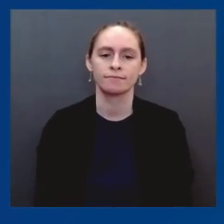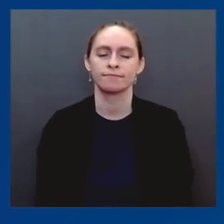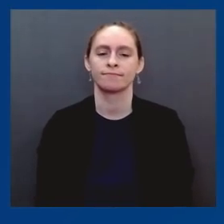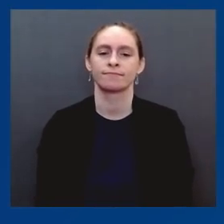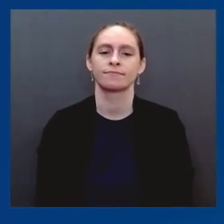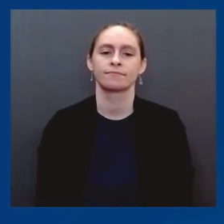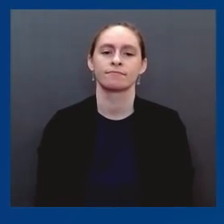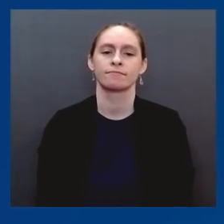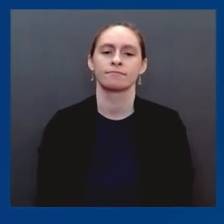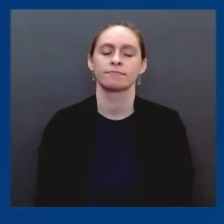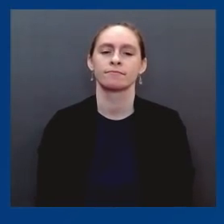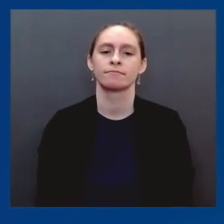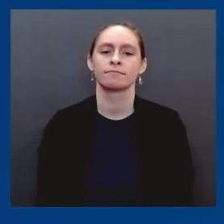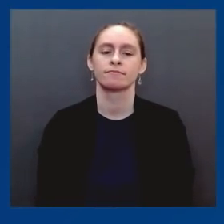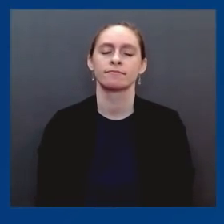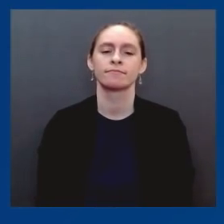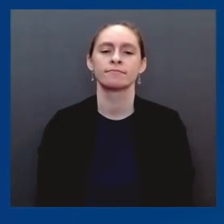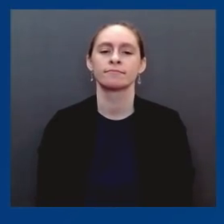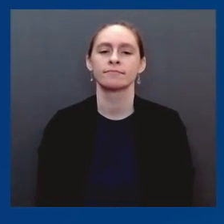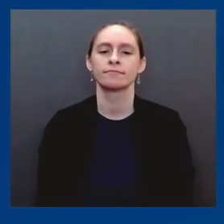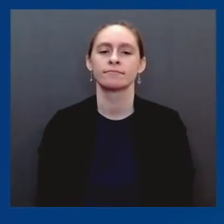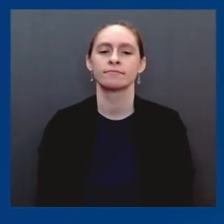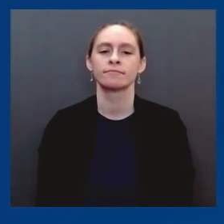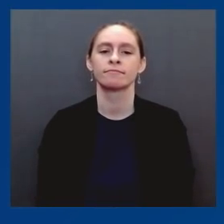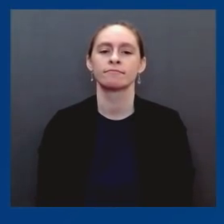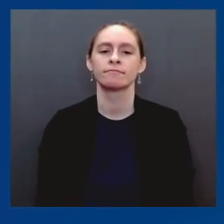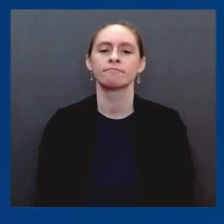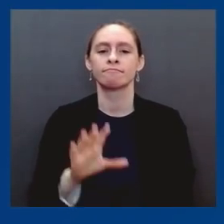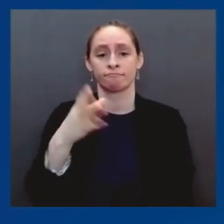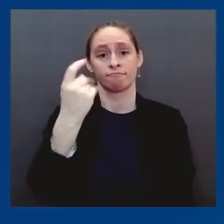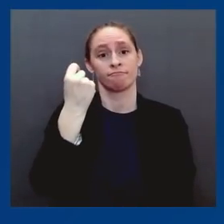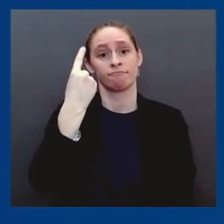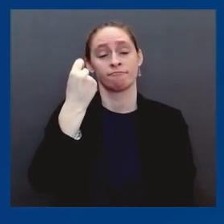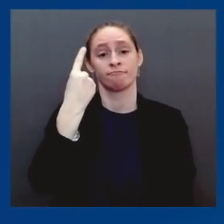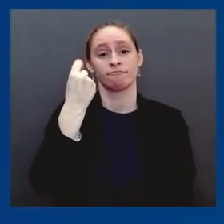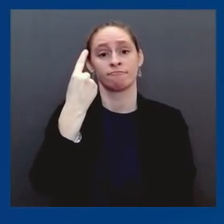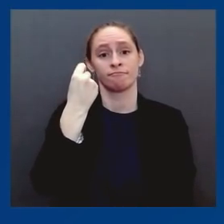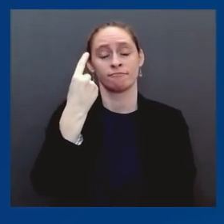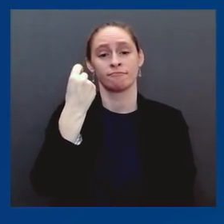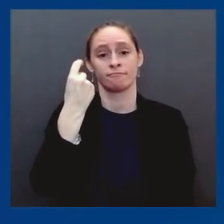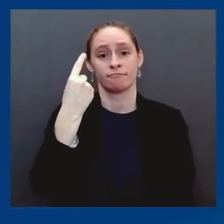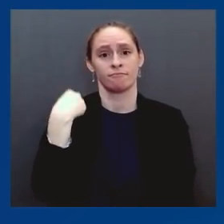You may have a slightly steeper rate of decline than if you were unvaccinated.